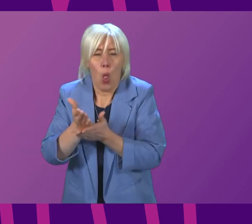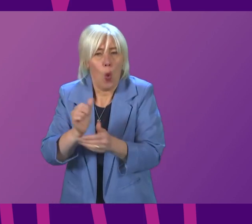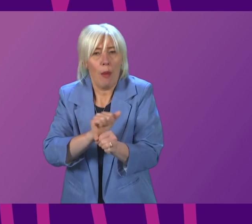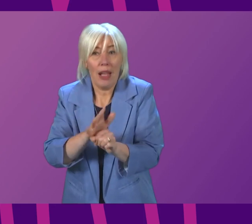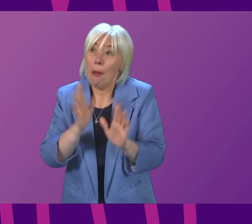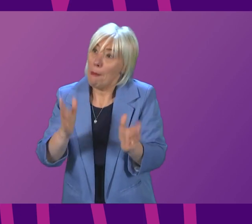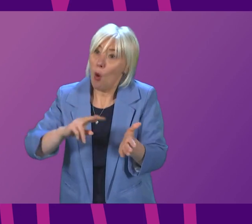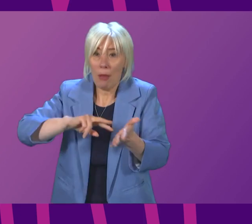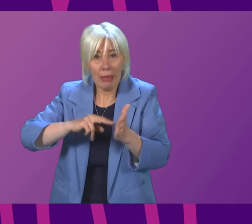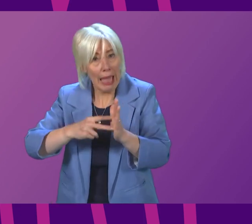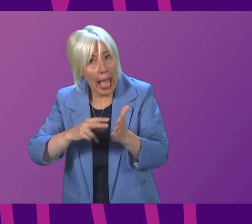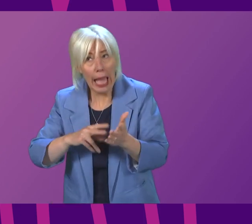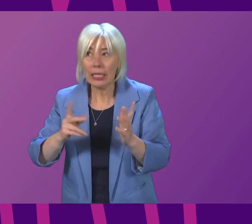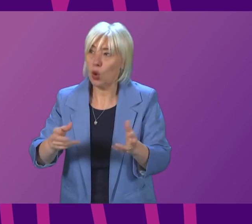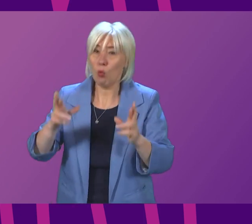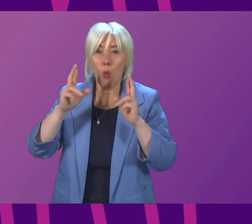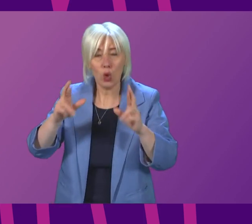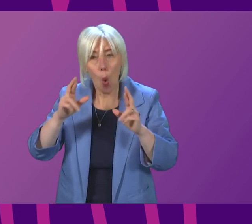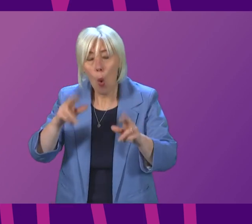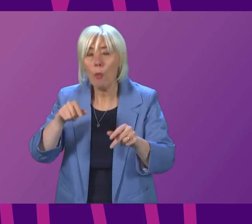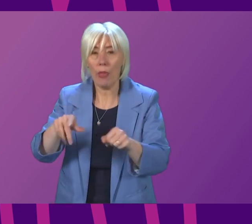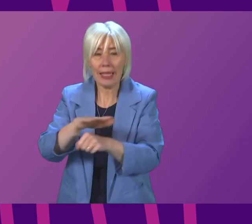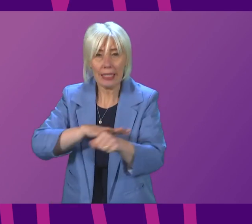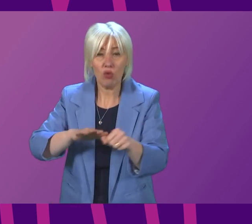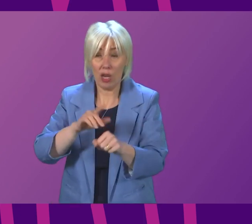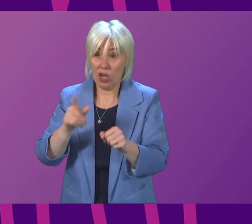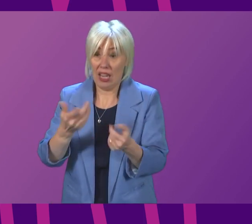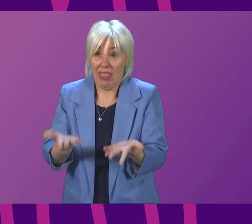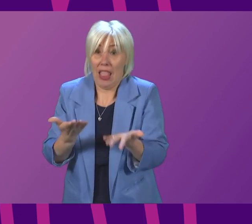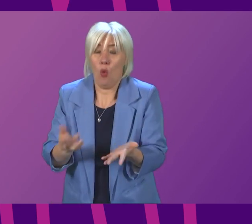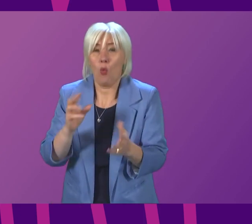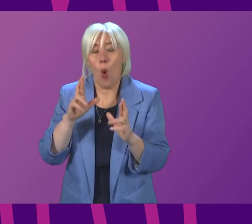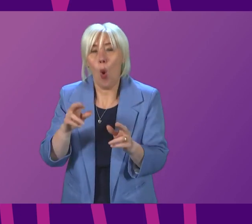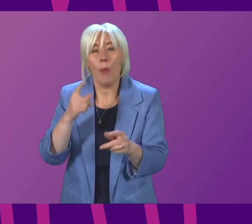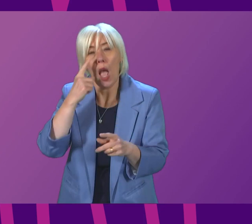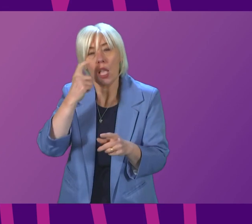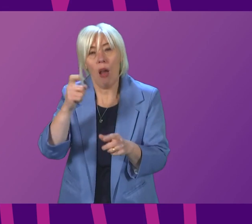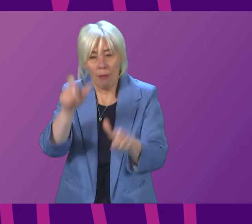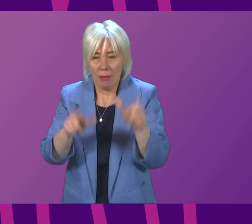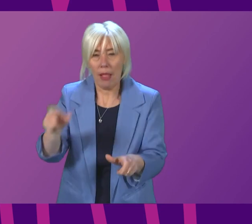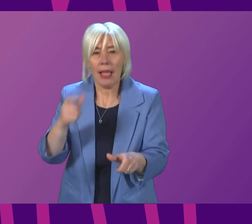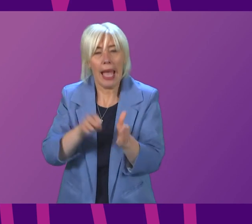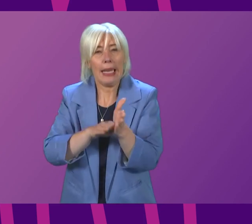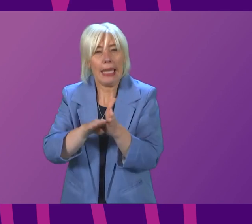plans based on what we hope will be the case. Right now, that is to allow young people to sit their exams this year as normal, but to